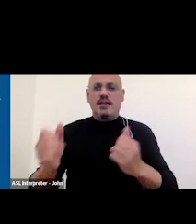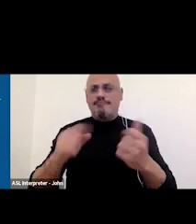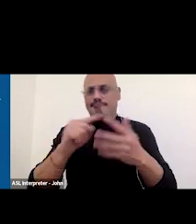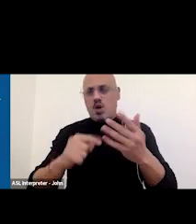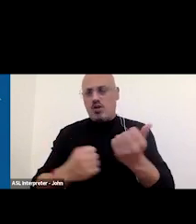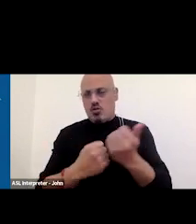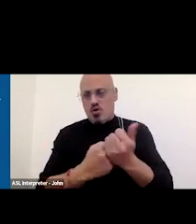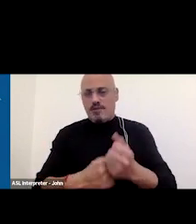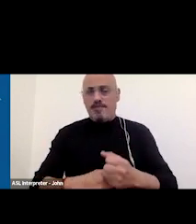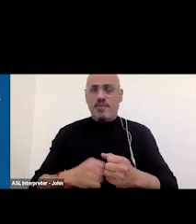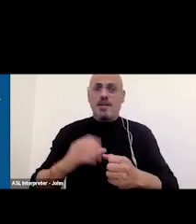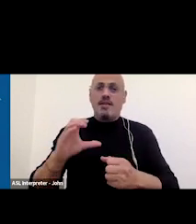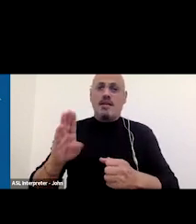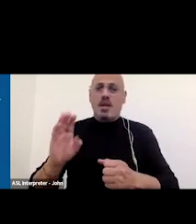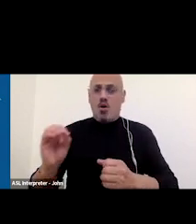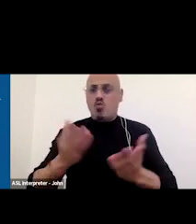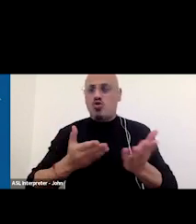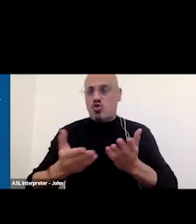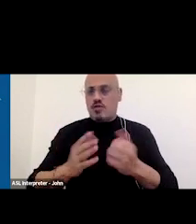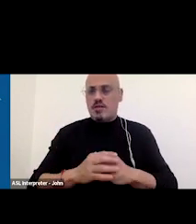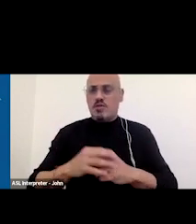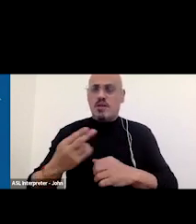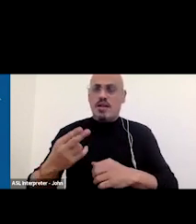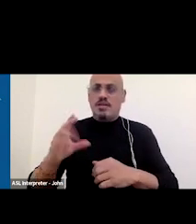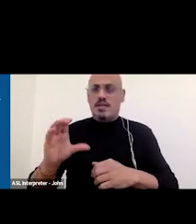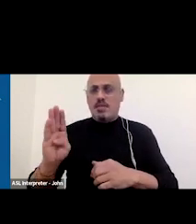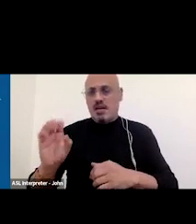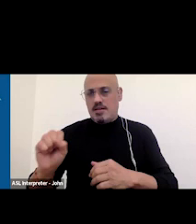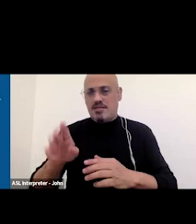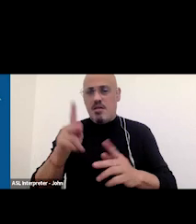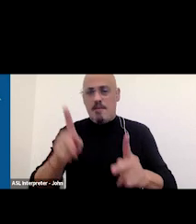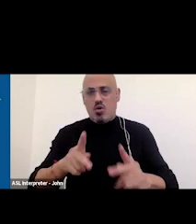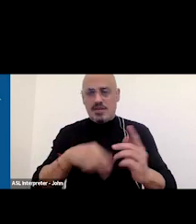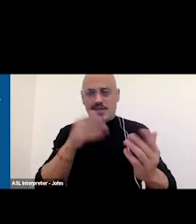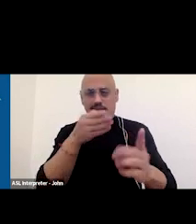Home and community-based services, or HCBS, are person-centered care delivered in the home